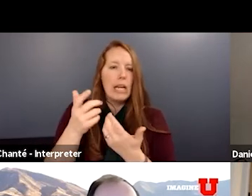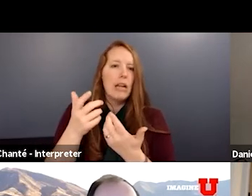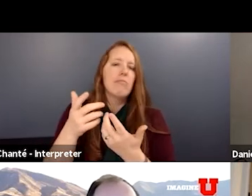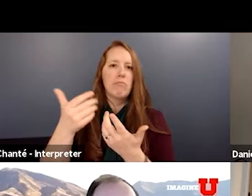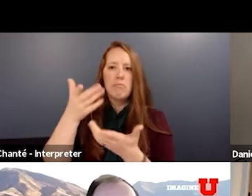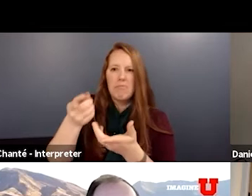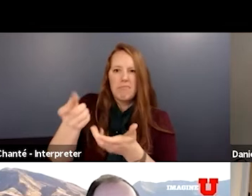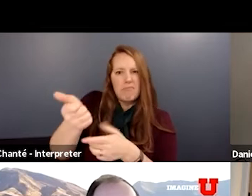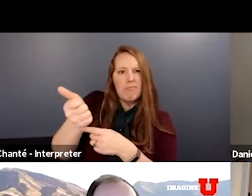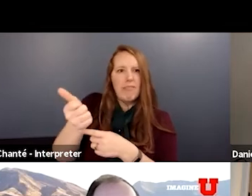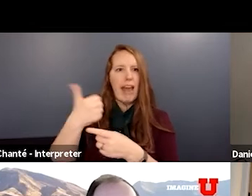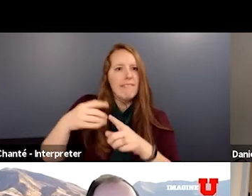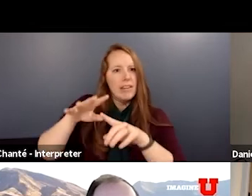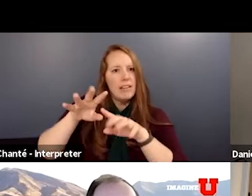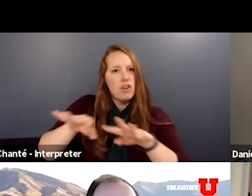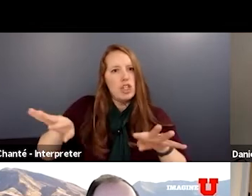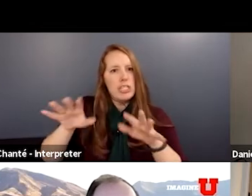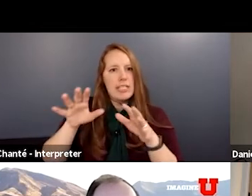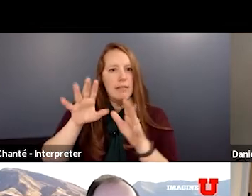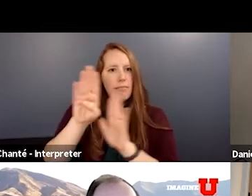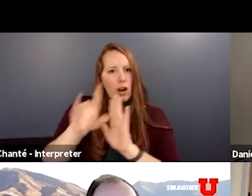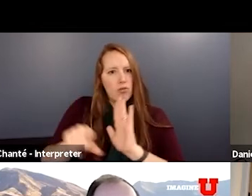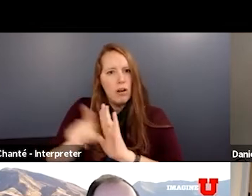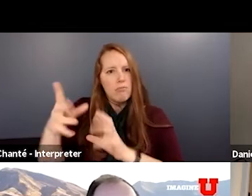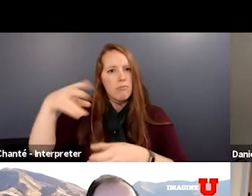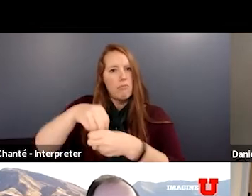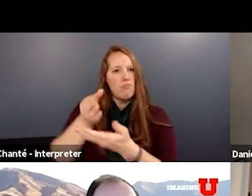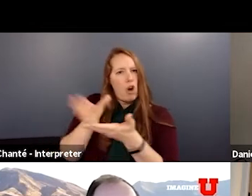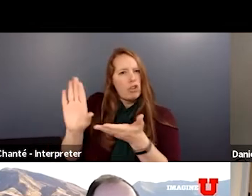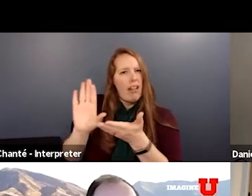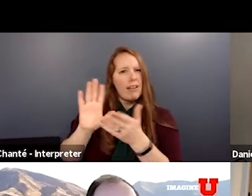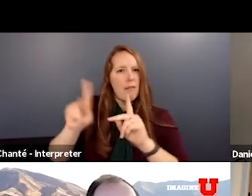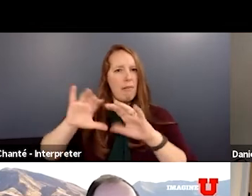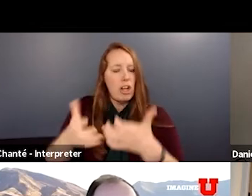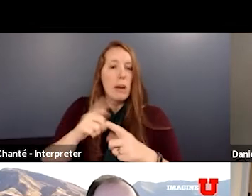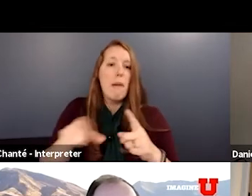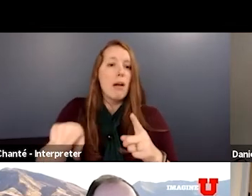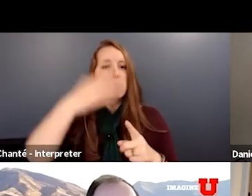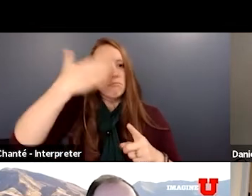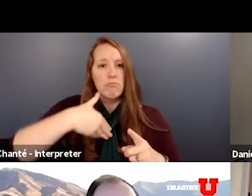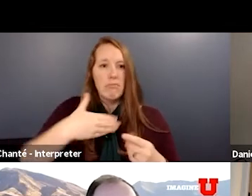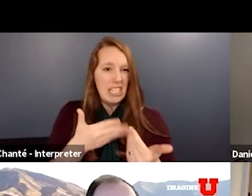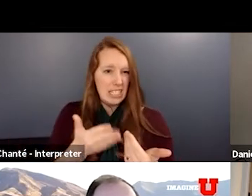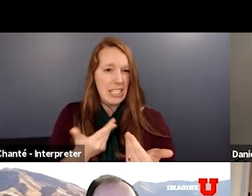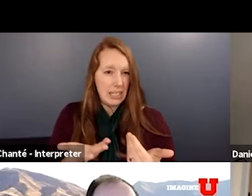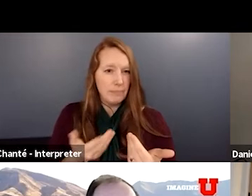Keep that in mind that when we're talking about intersecting identities, especially within the disability community, it's a spectrum.